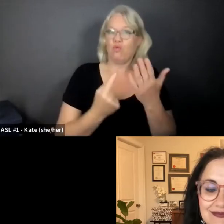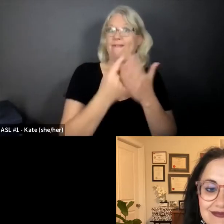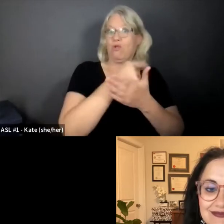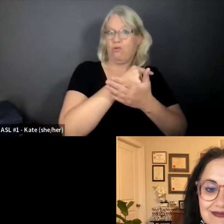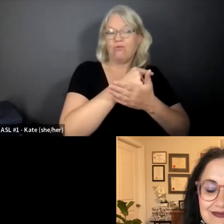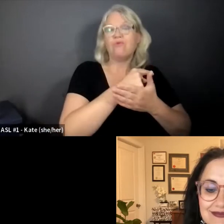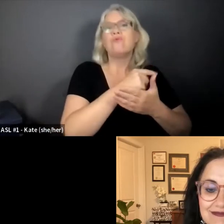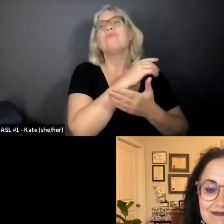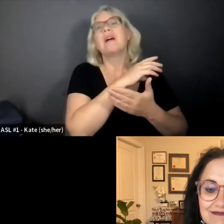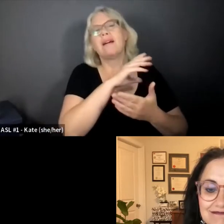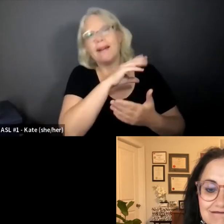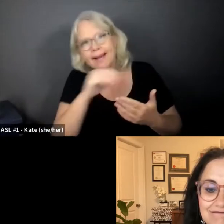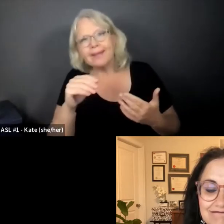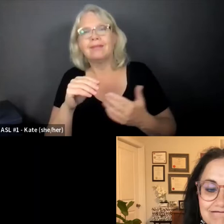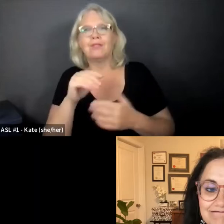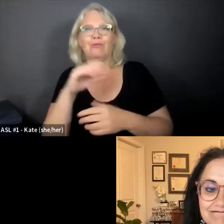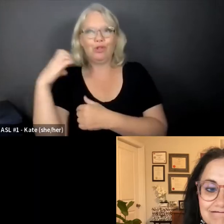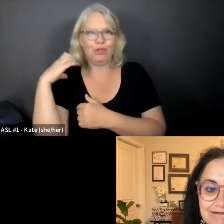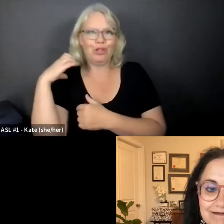LEGAL SUPPORT CENTRE.